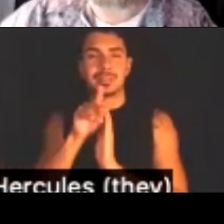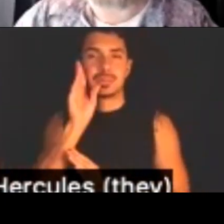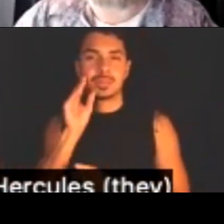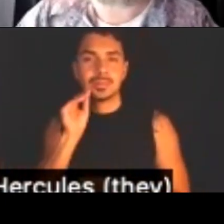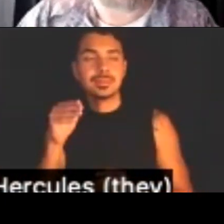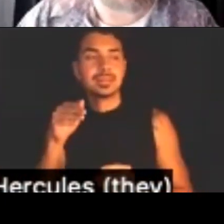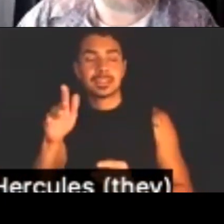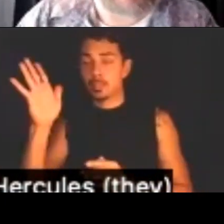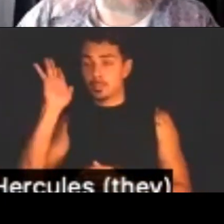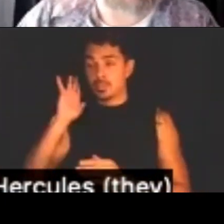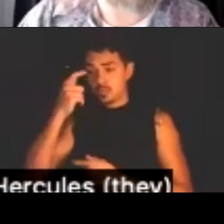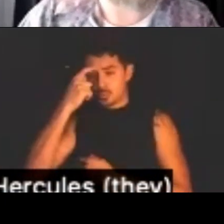that they're experiencing.